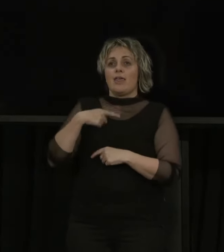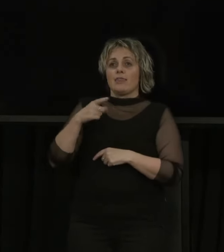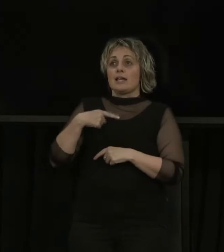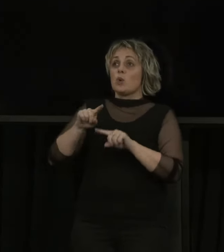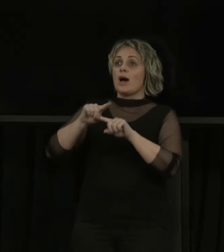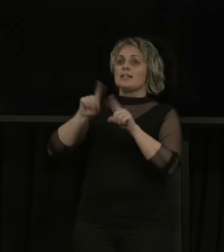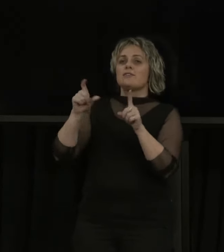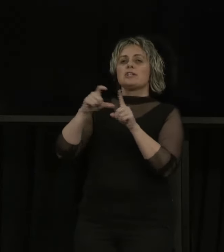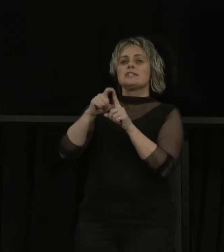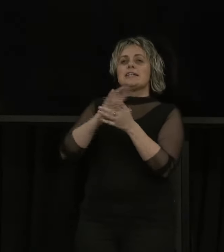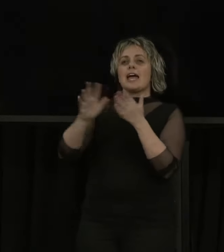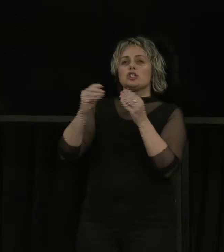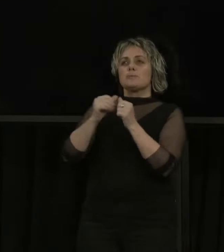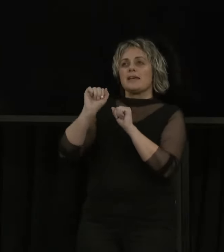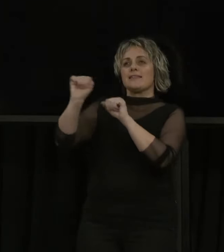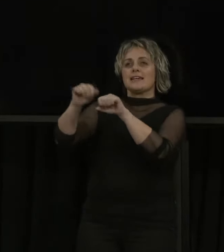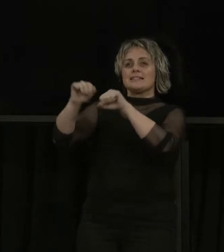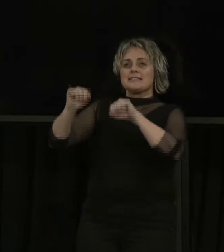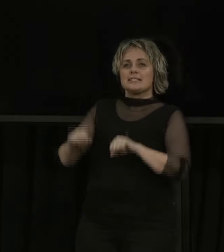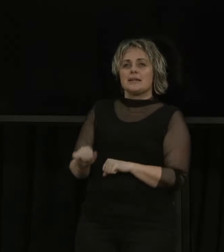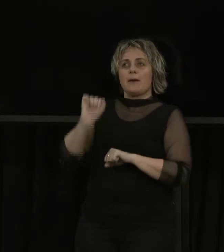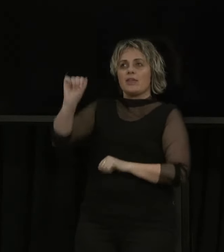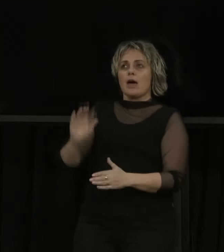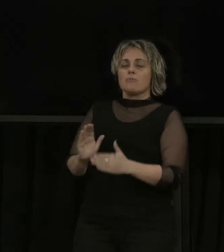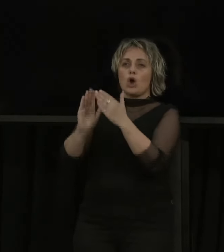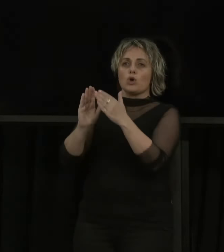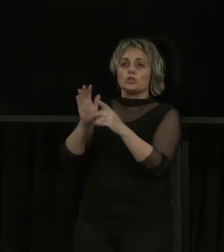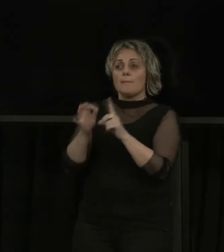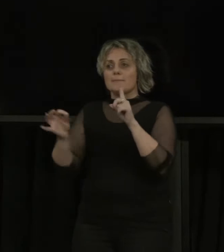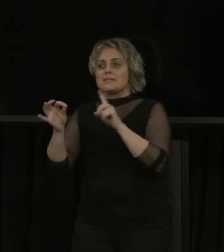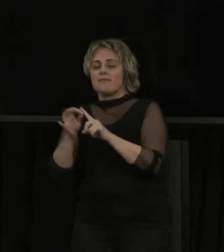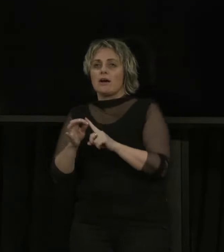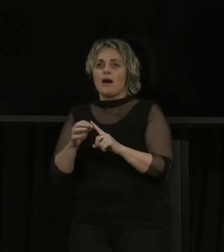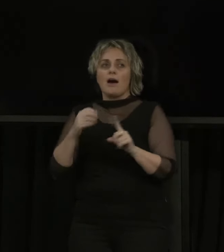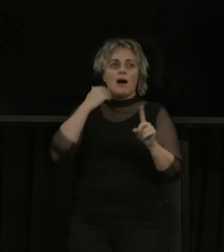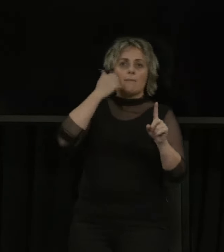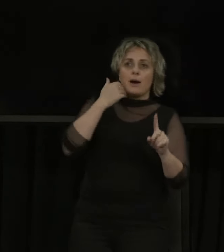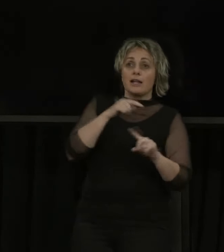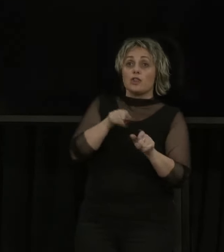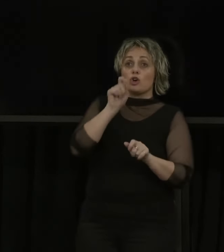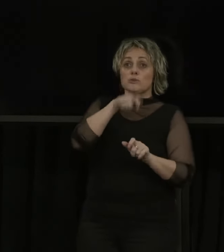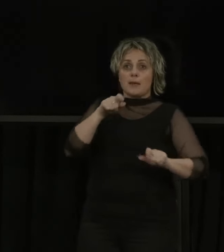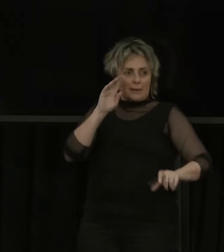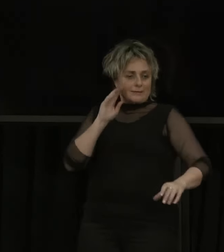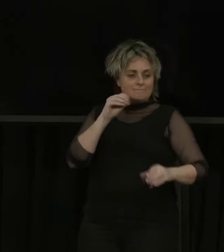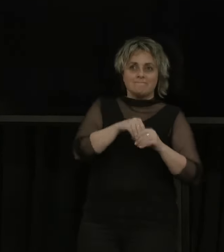5%, that requires a varied approach community by communit. That is where those different